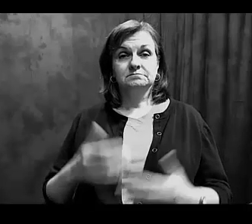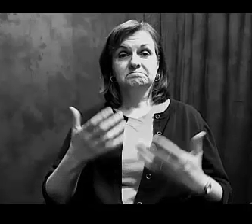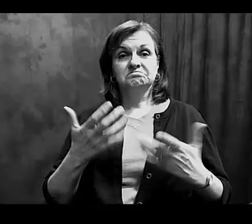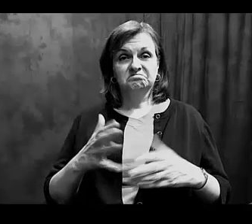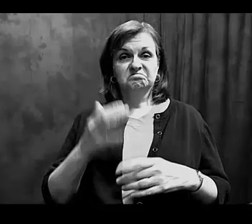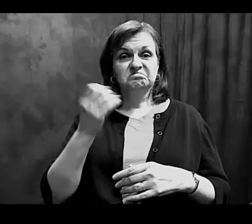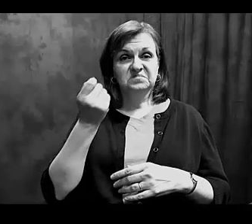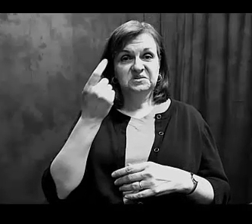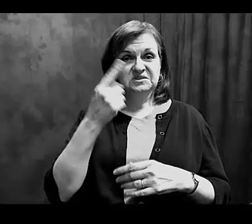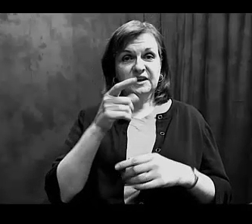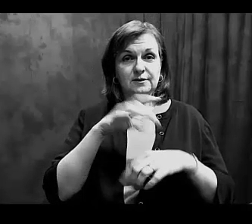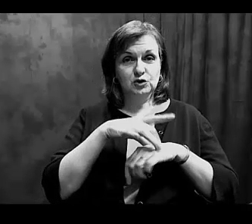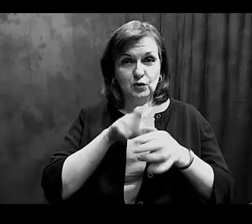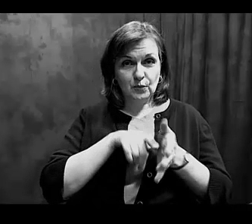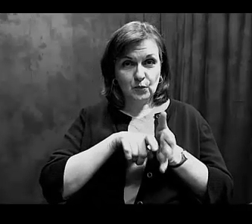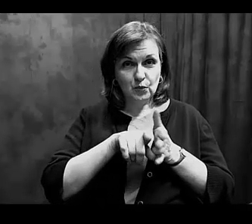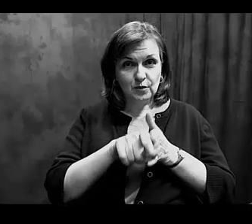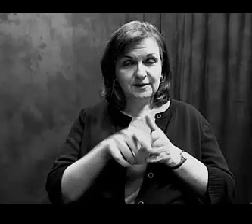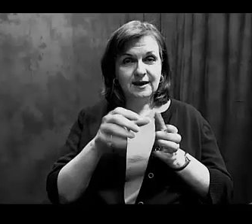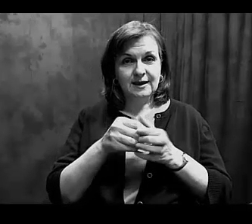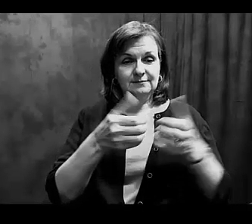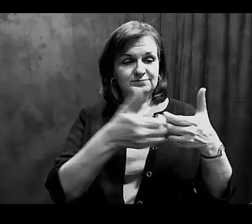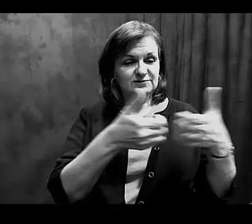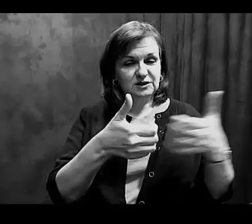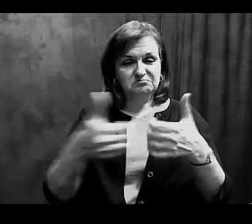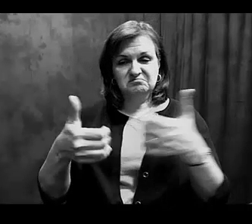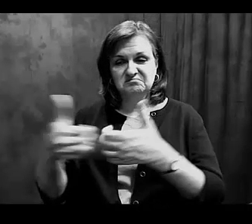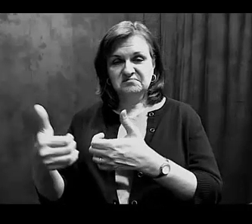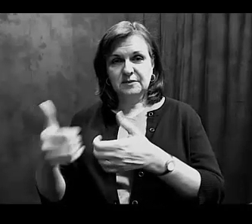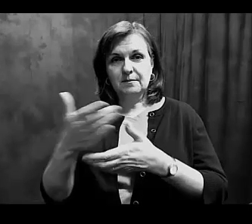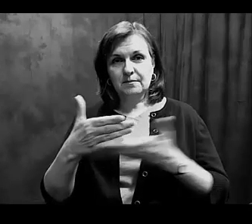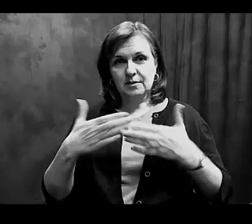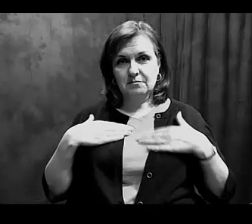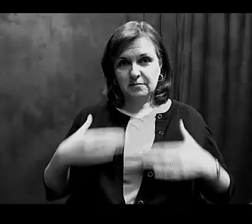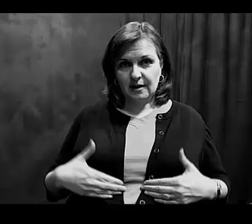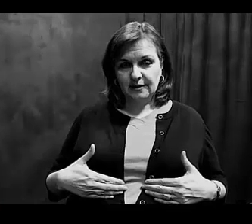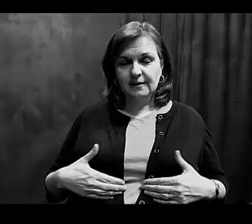Now that you have an understanding of earthworms and what segmentation means I